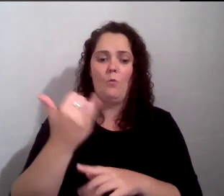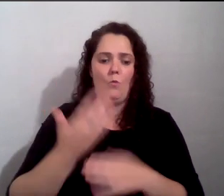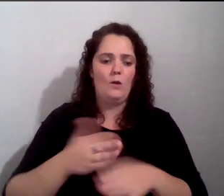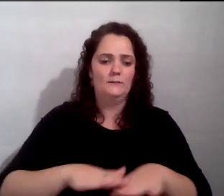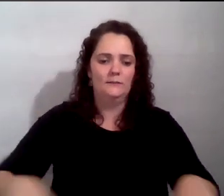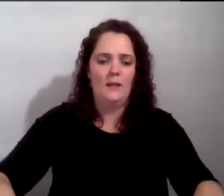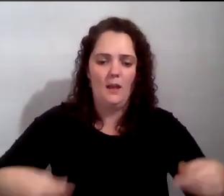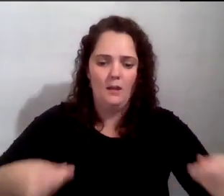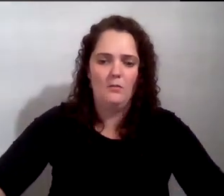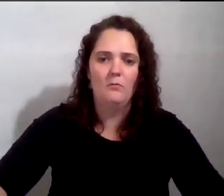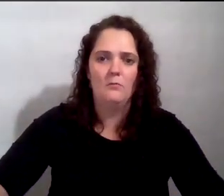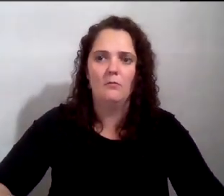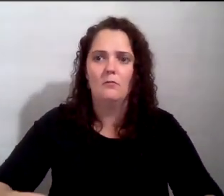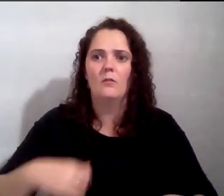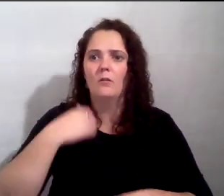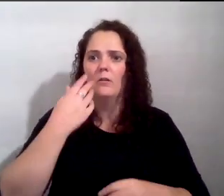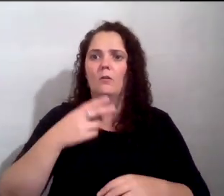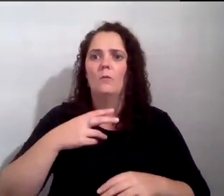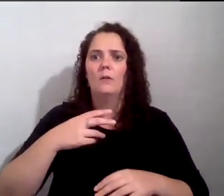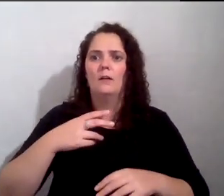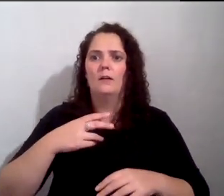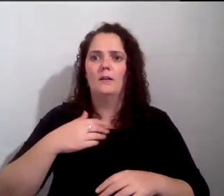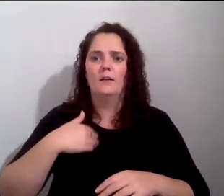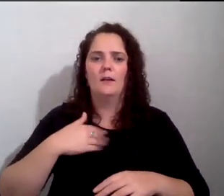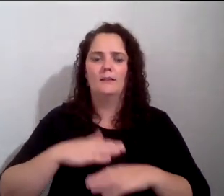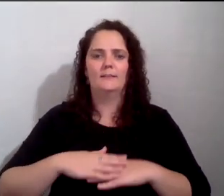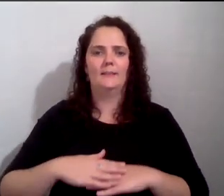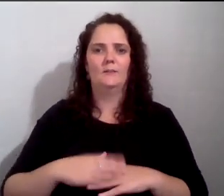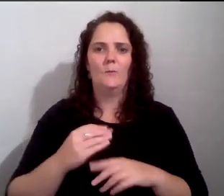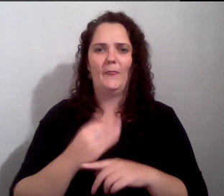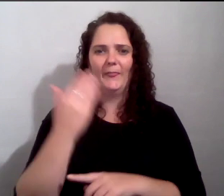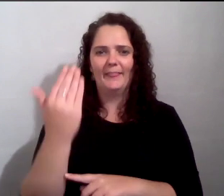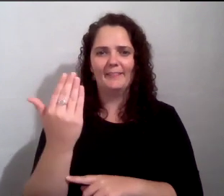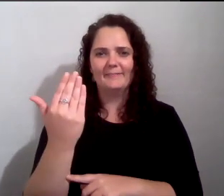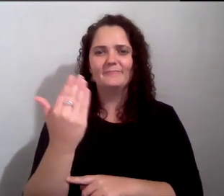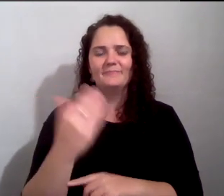painting them on an easel sitting up or table top? Oh no, always yes sitting up.